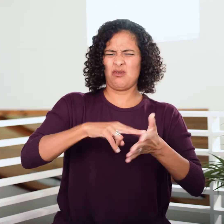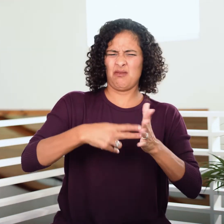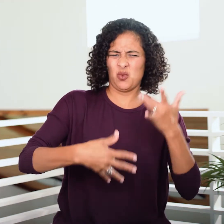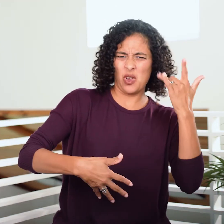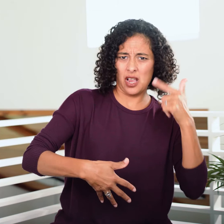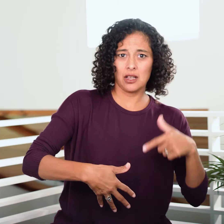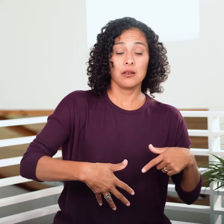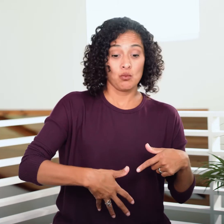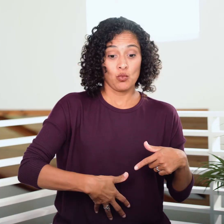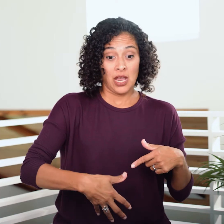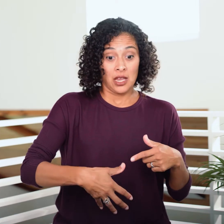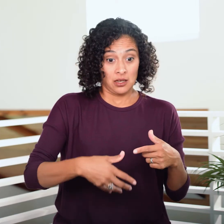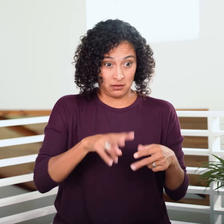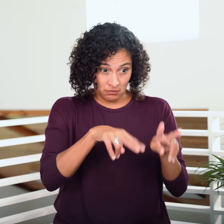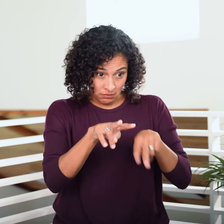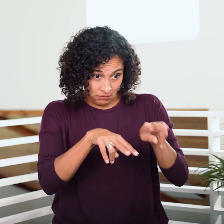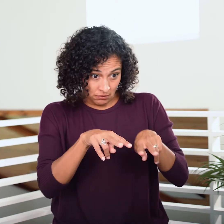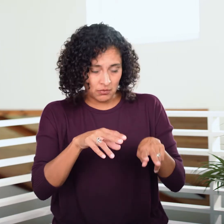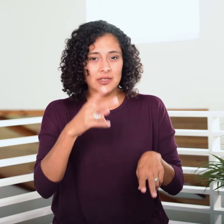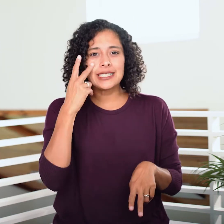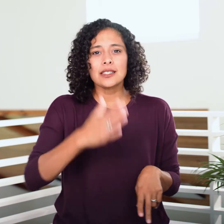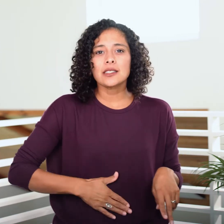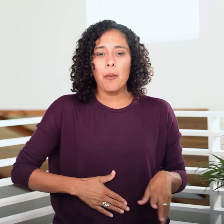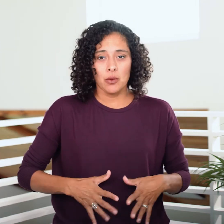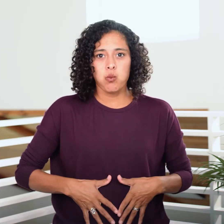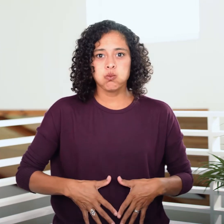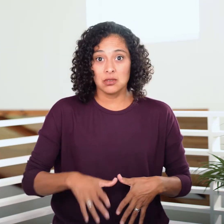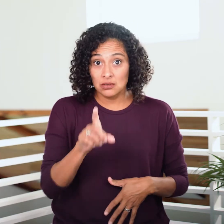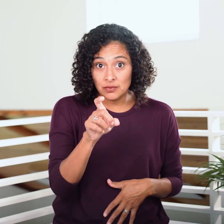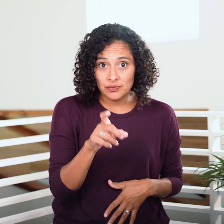or the appearance of pregnancy because of the womb swelling.